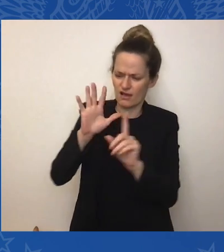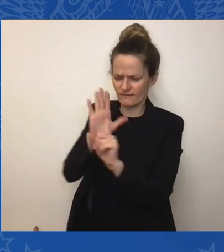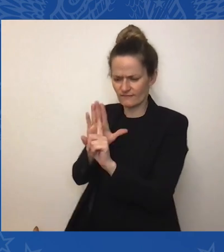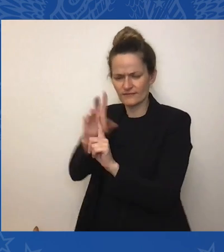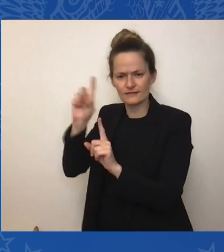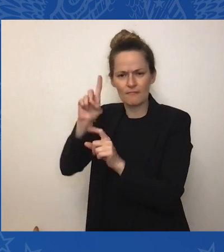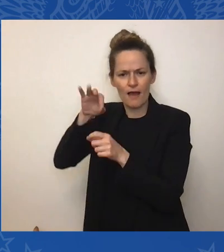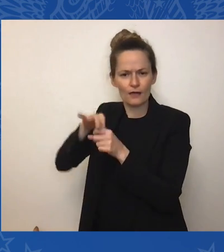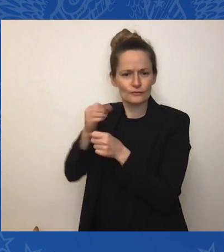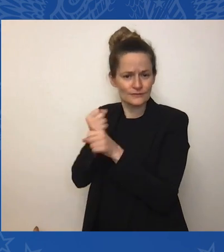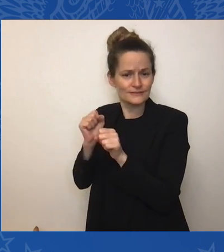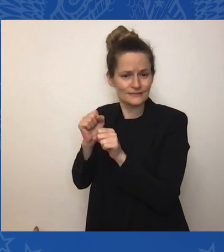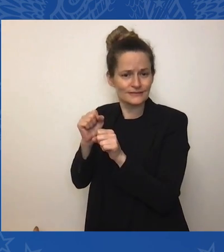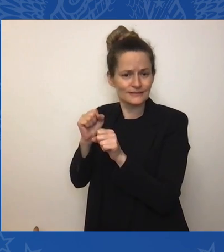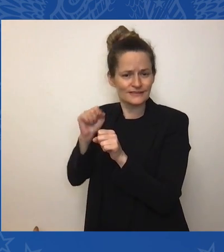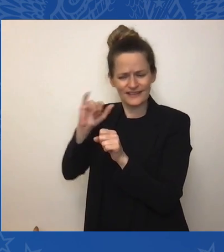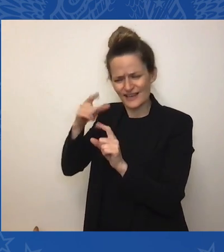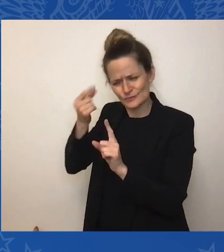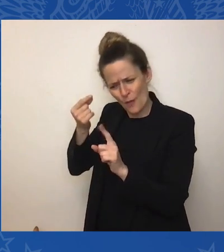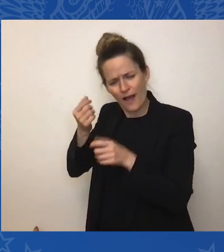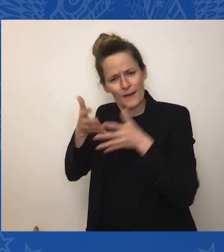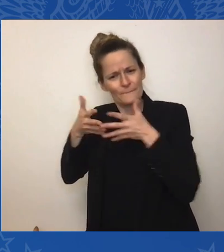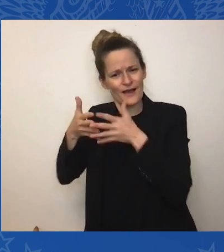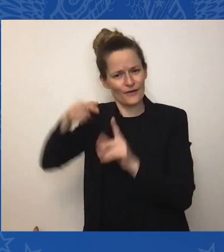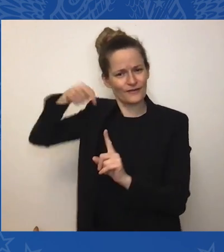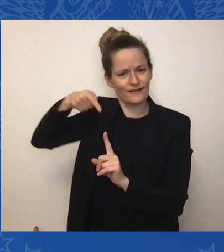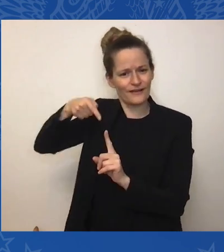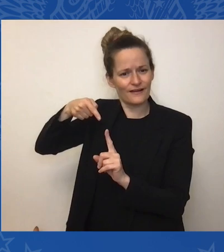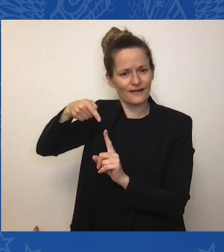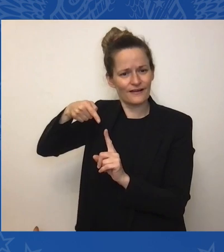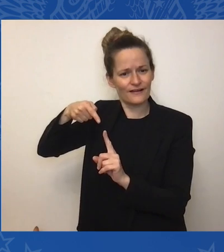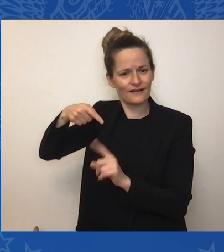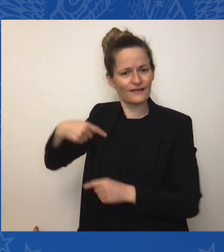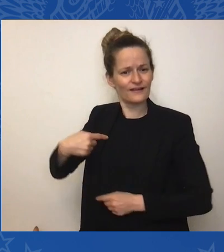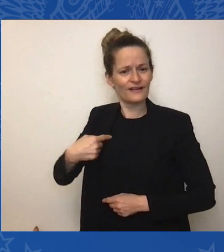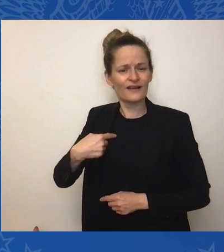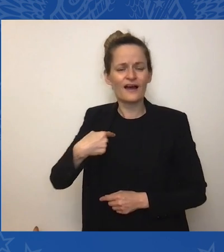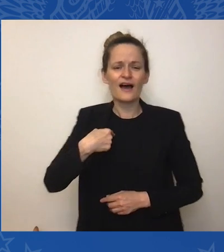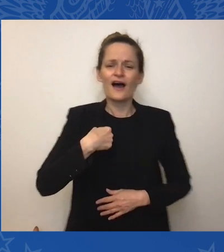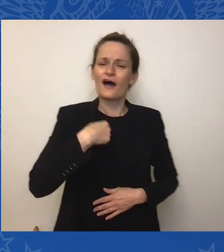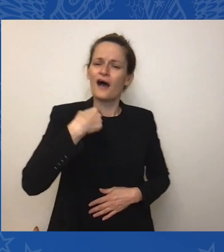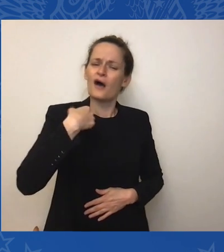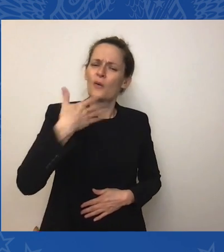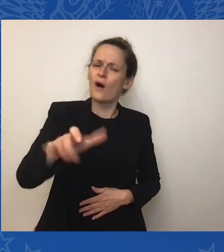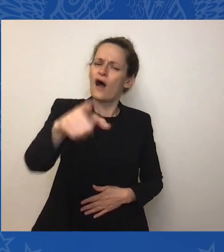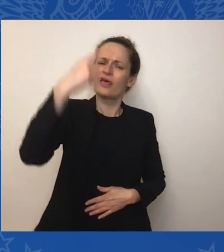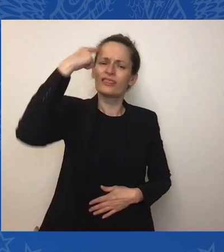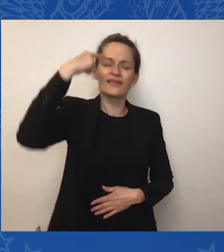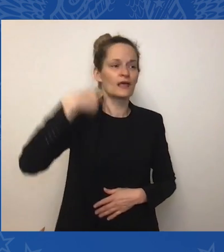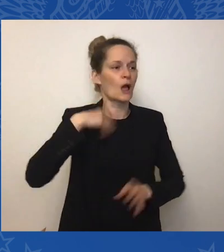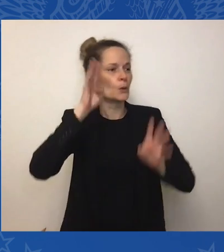And I don't think I'm exercising hyperbole. I've been around too long. That's what is at stake today.